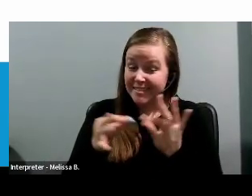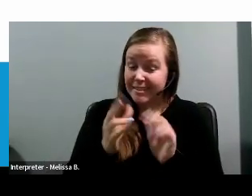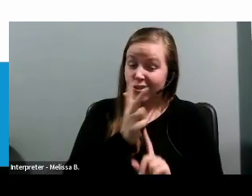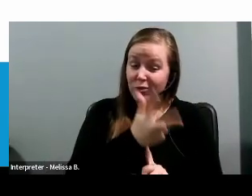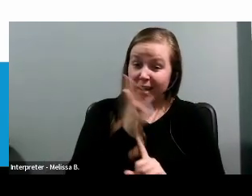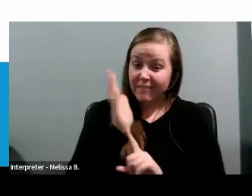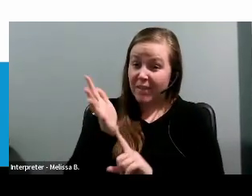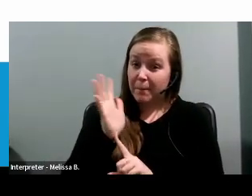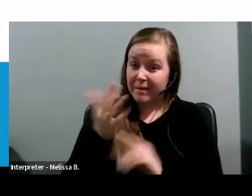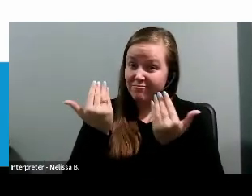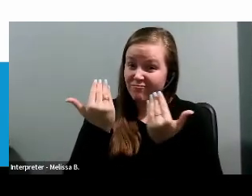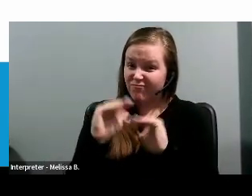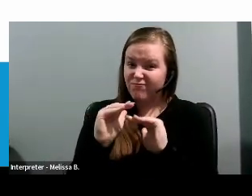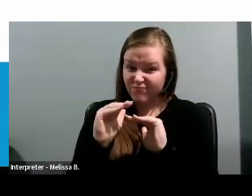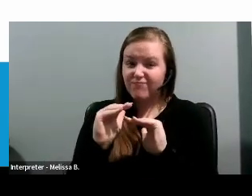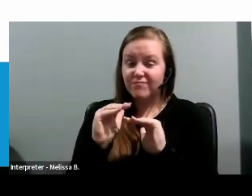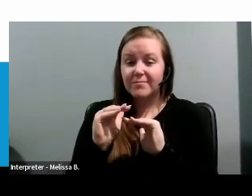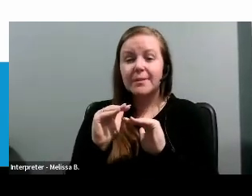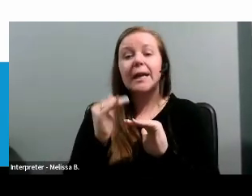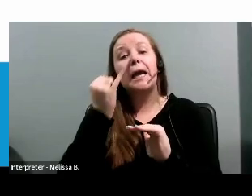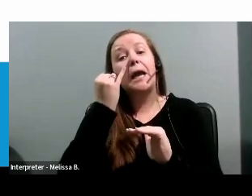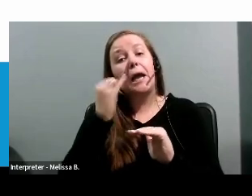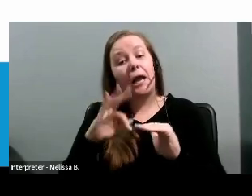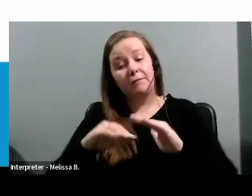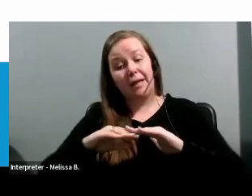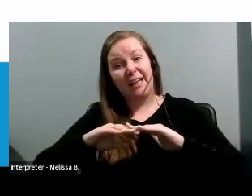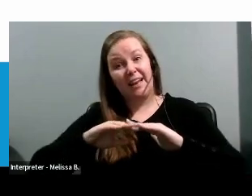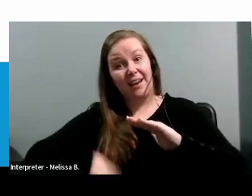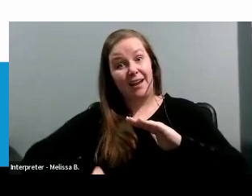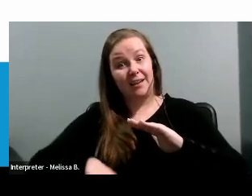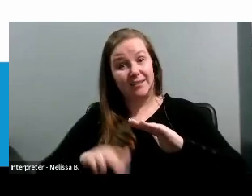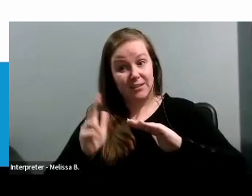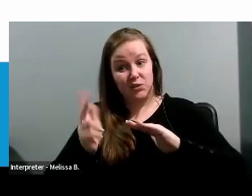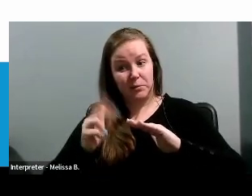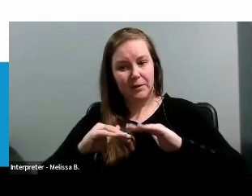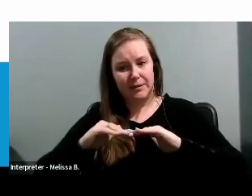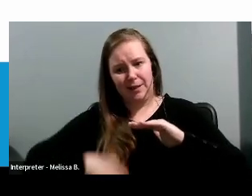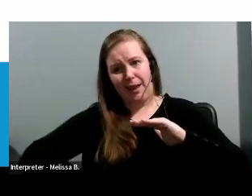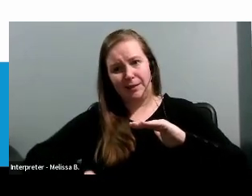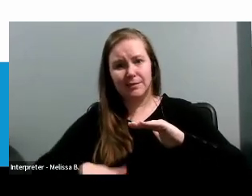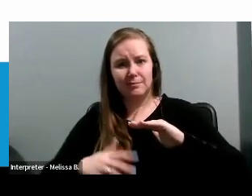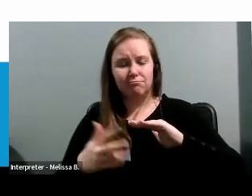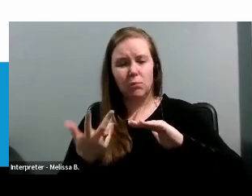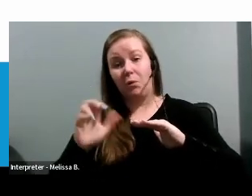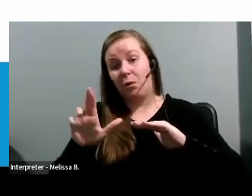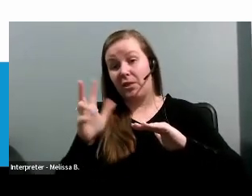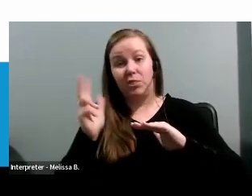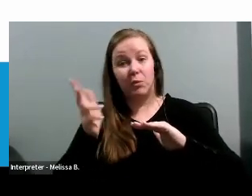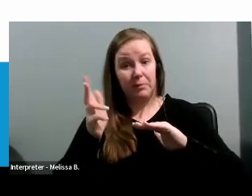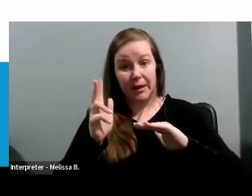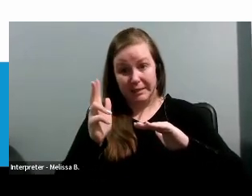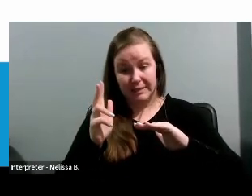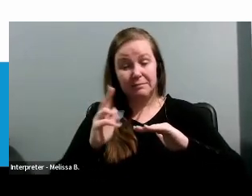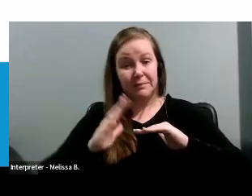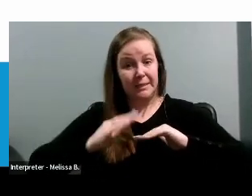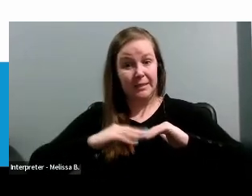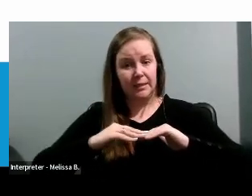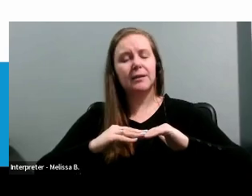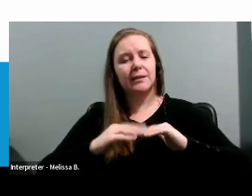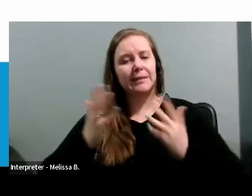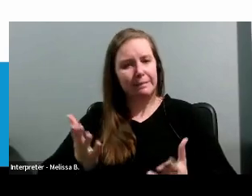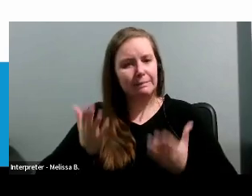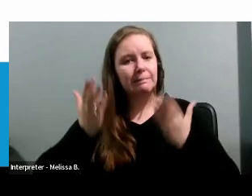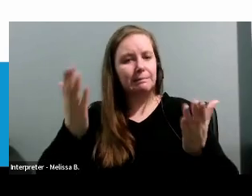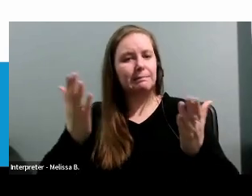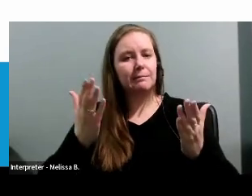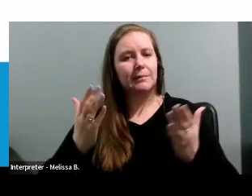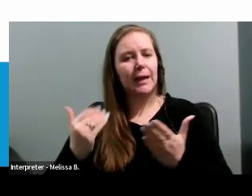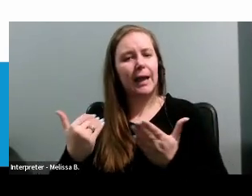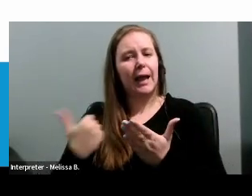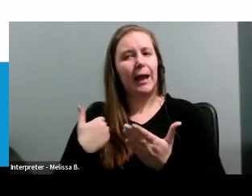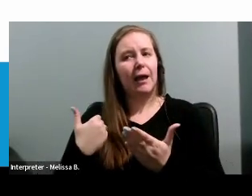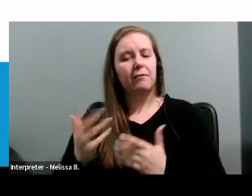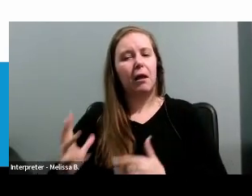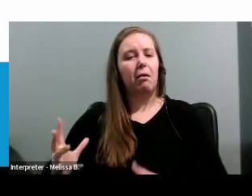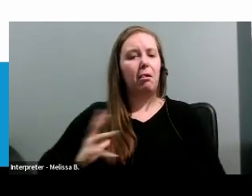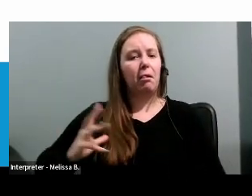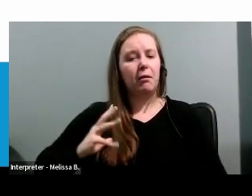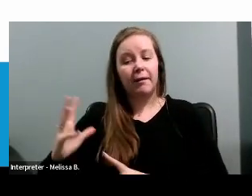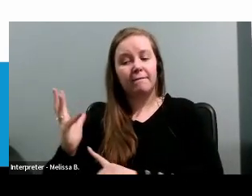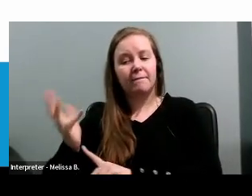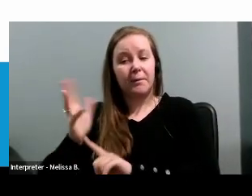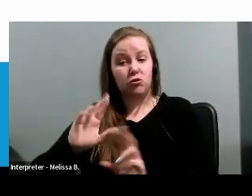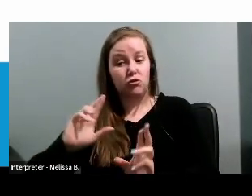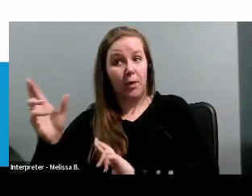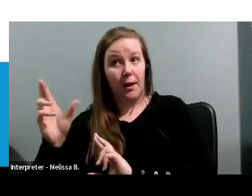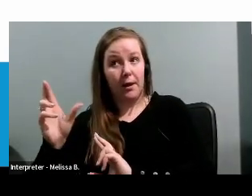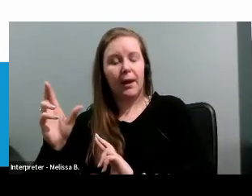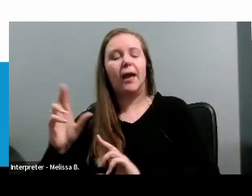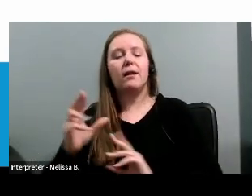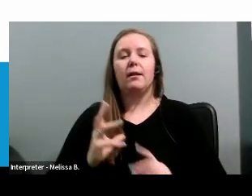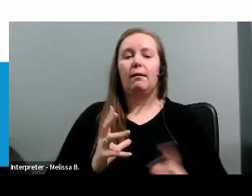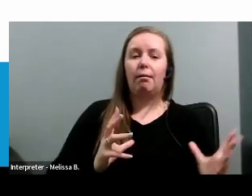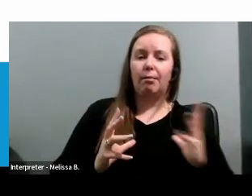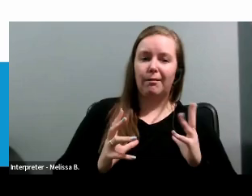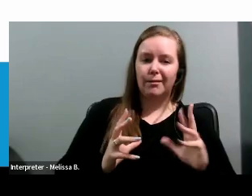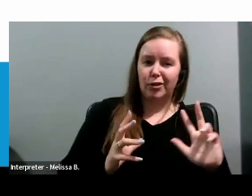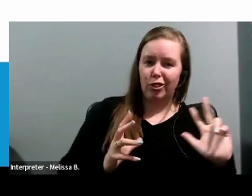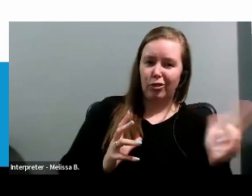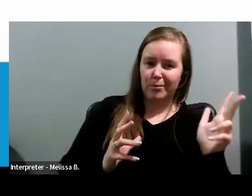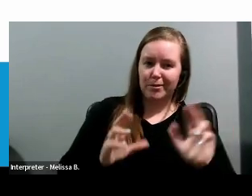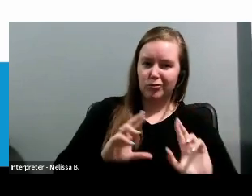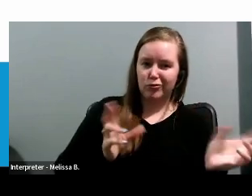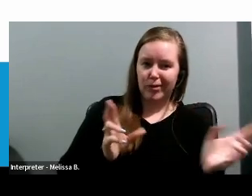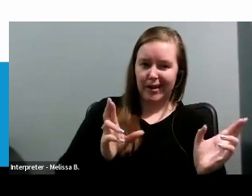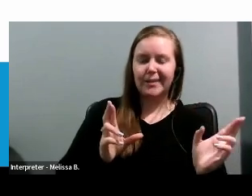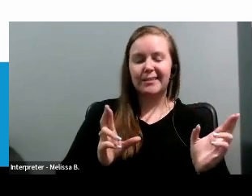Shannon Spencer (she/her): If you do have a shorter deputation time, if they do shorten it to 3 minutes, so I do recommend having sort of a 5-minute version of your deputation, and then a shorter 3-minute version, 3-minute or less version.